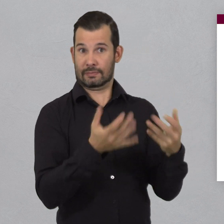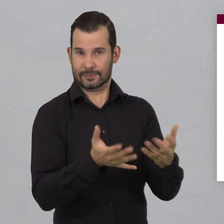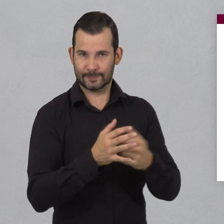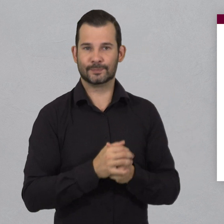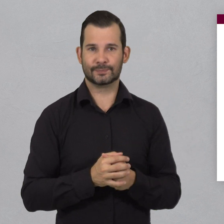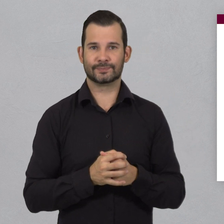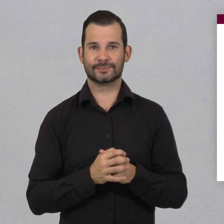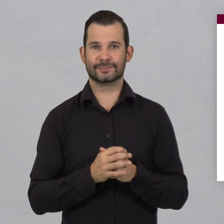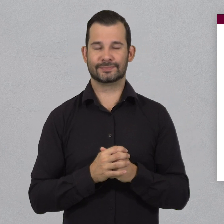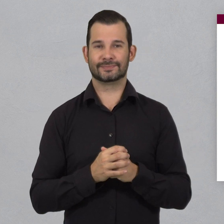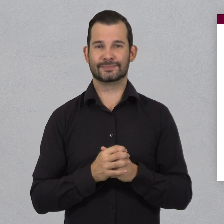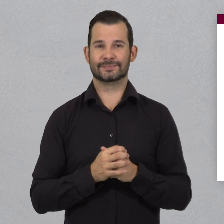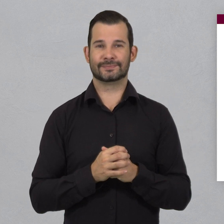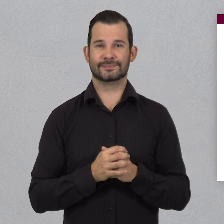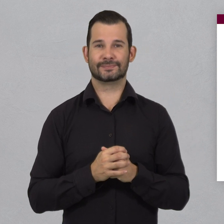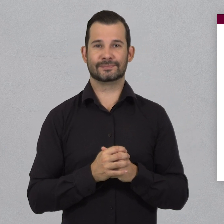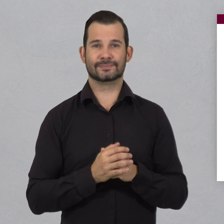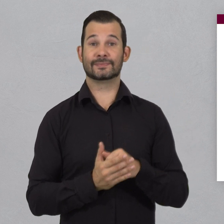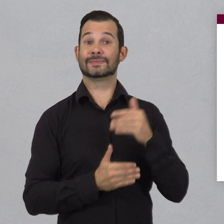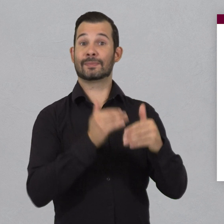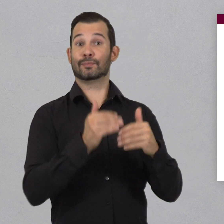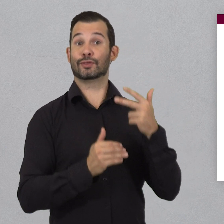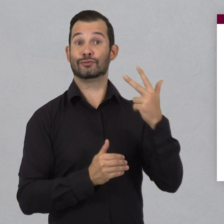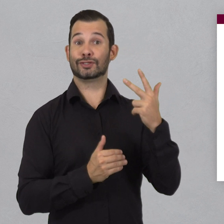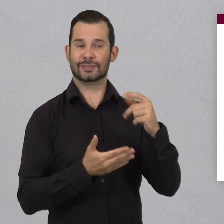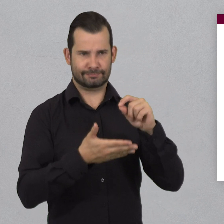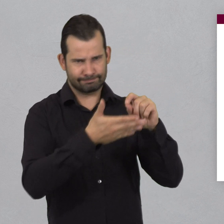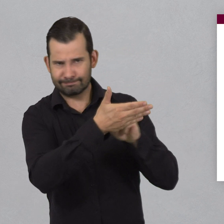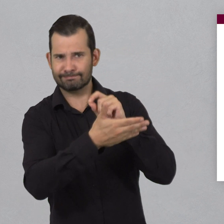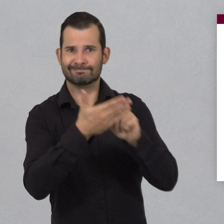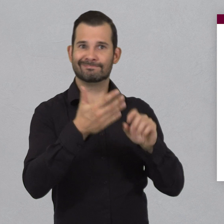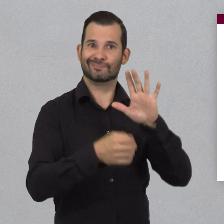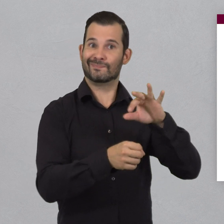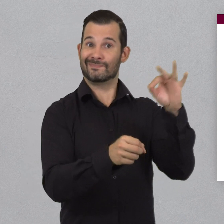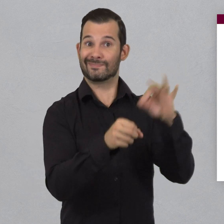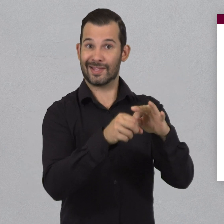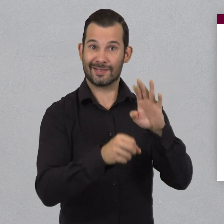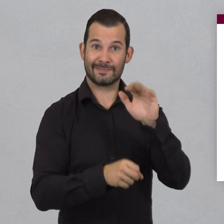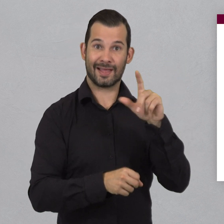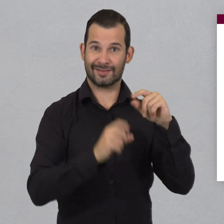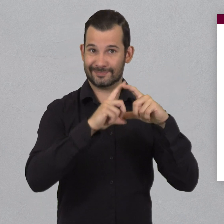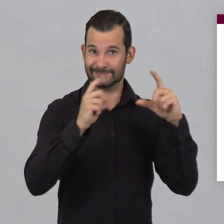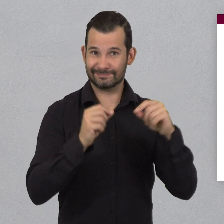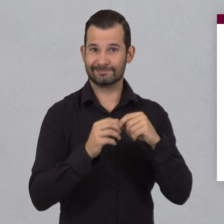you need it and it’s available. STEP 3: Complete your ballot